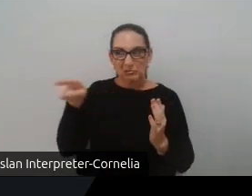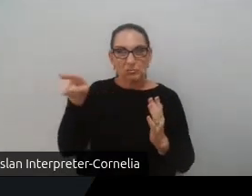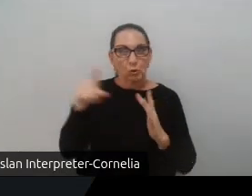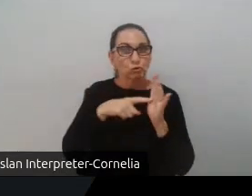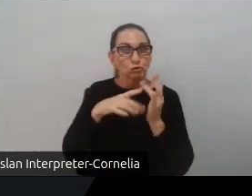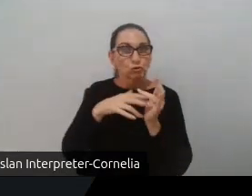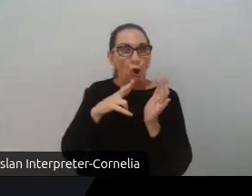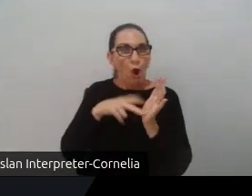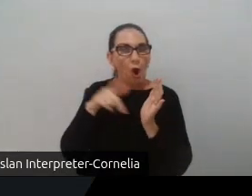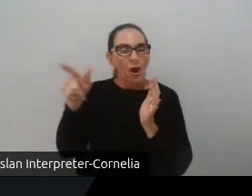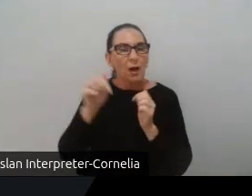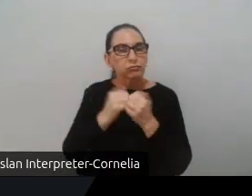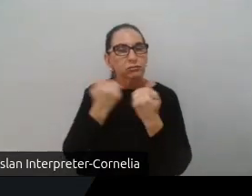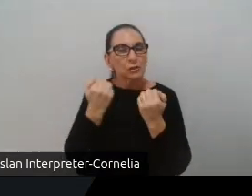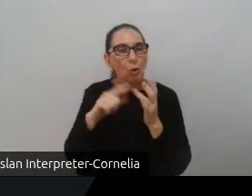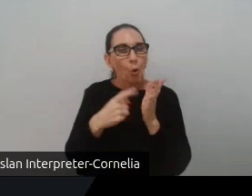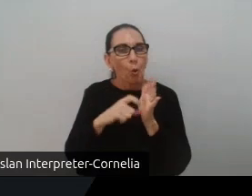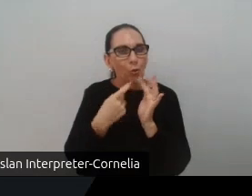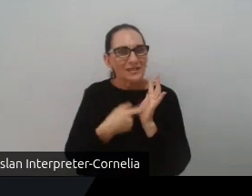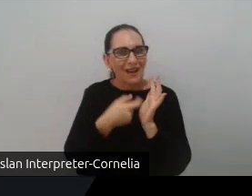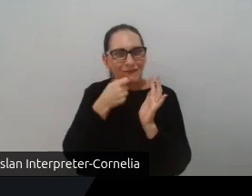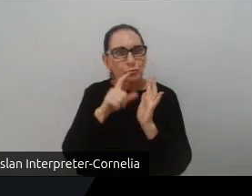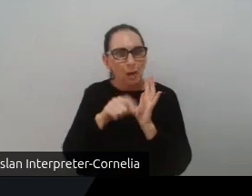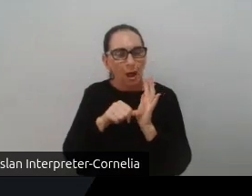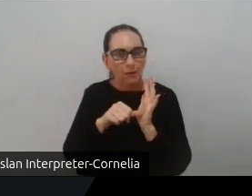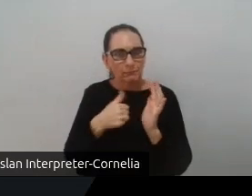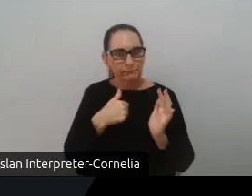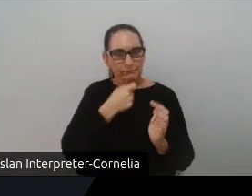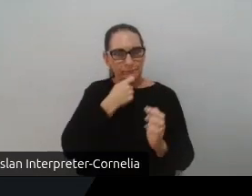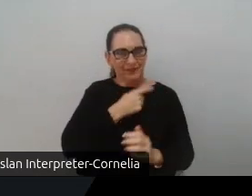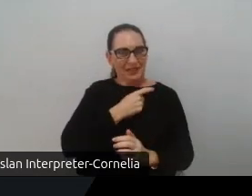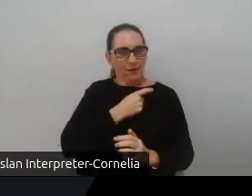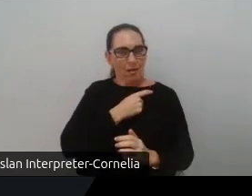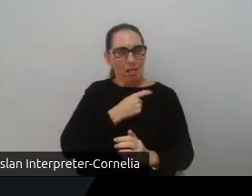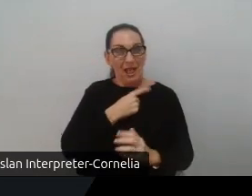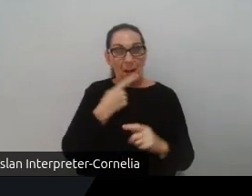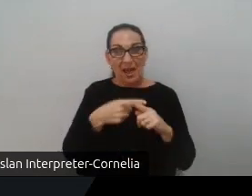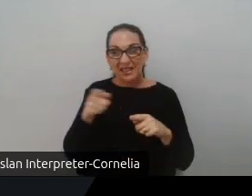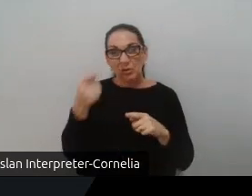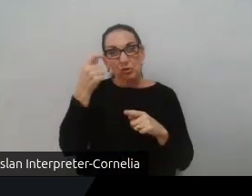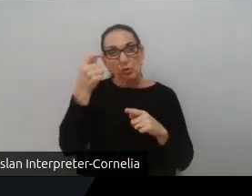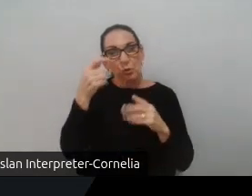order several times and she remains fearful and the order is about to expire. She has then done